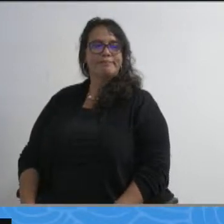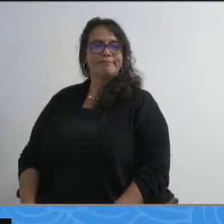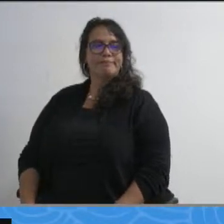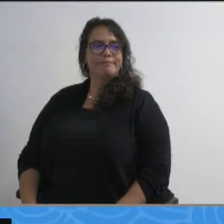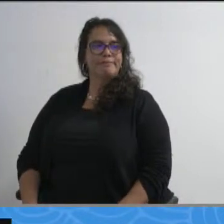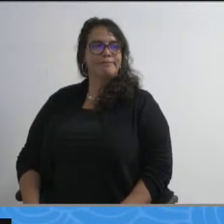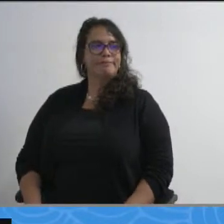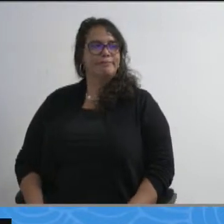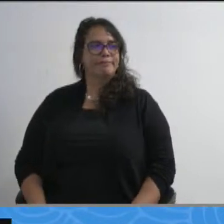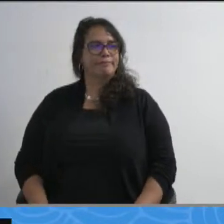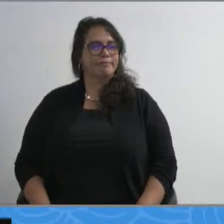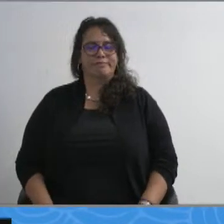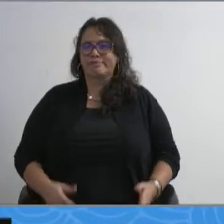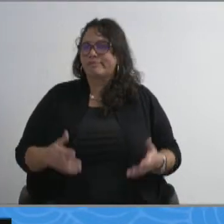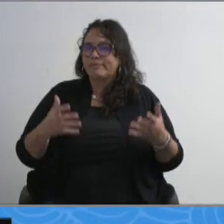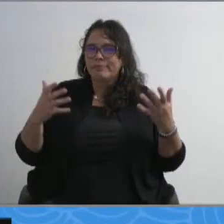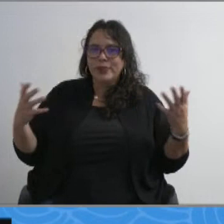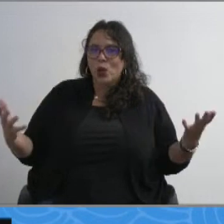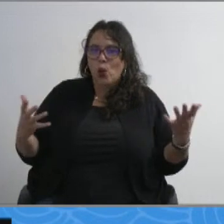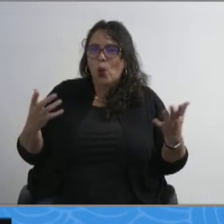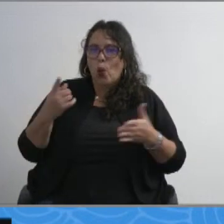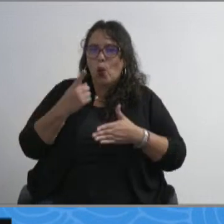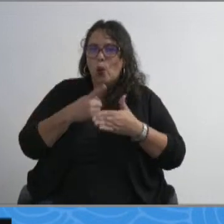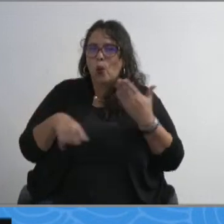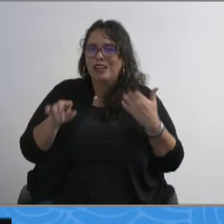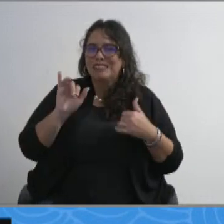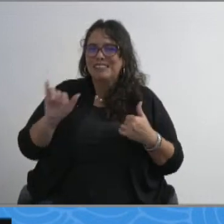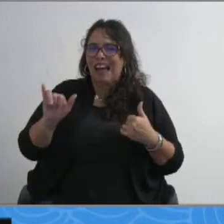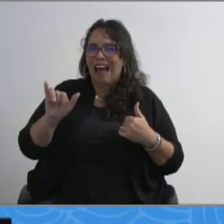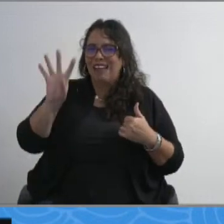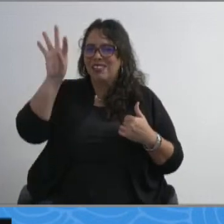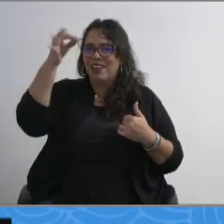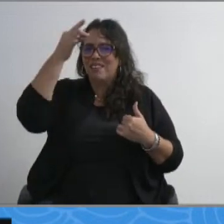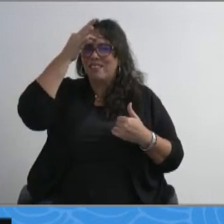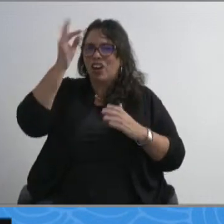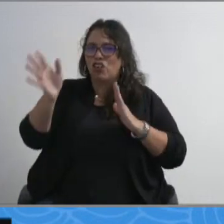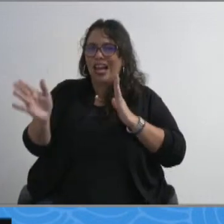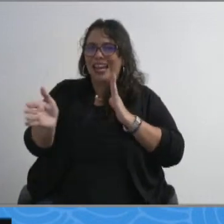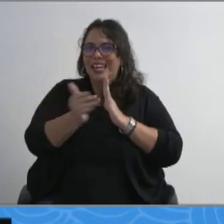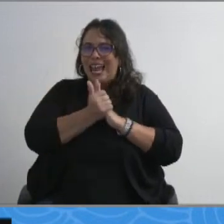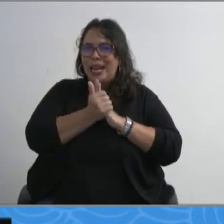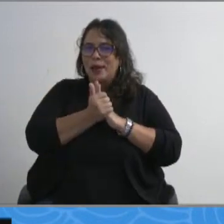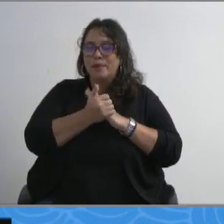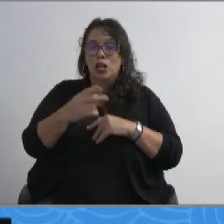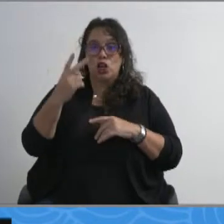So, what is the LCAP Federal Addendum? Well, if you look at the shared screen